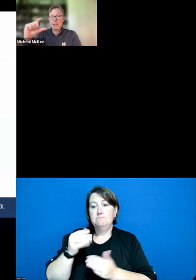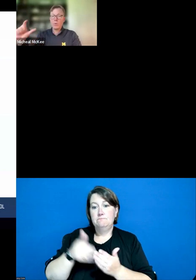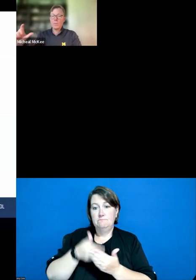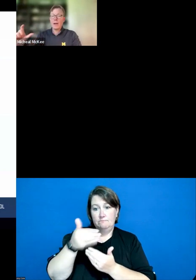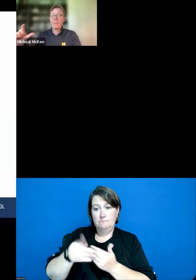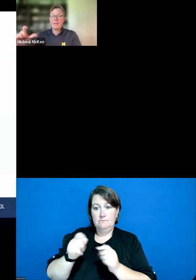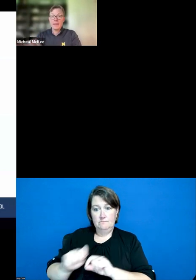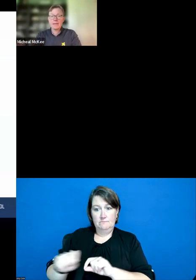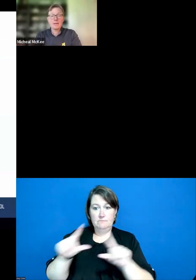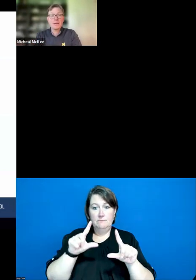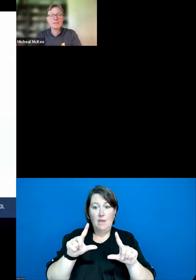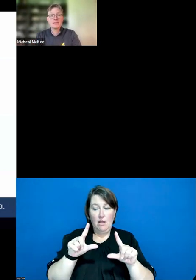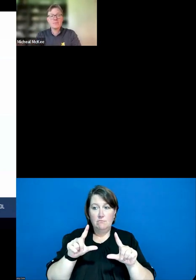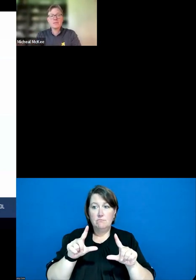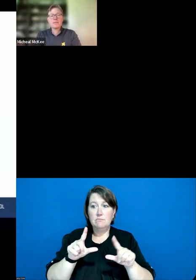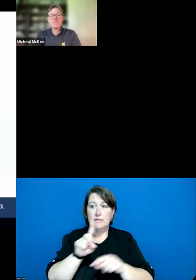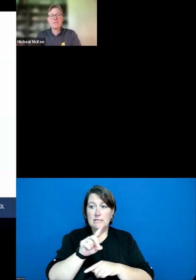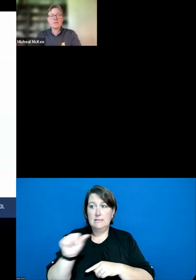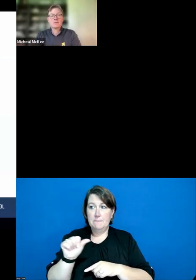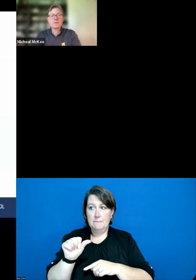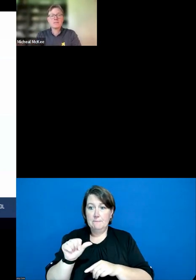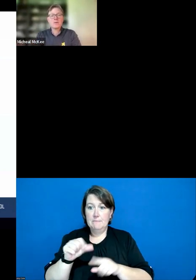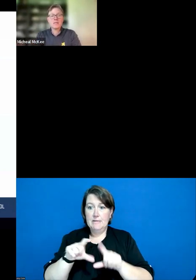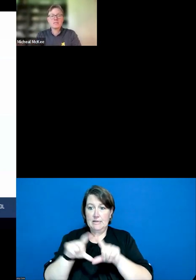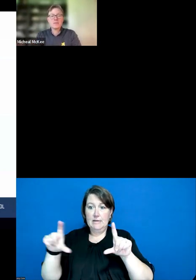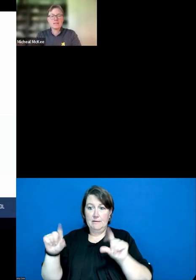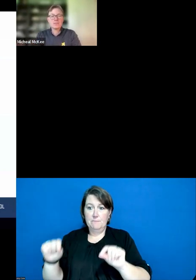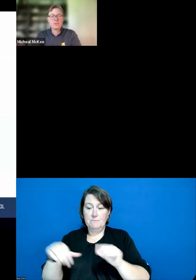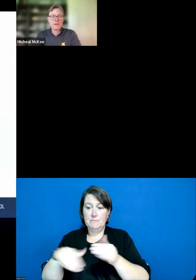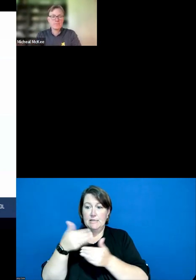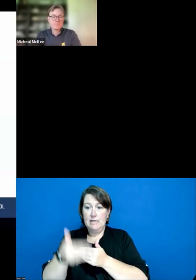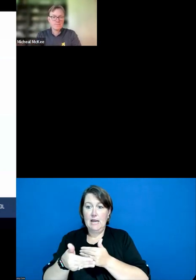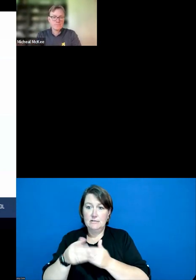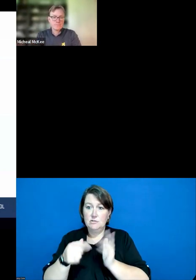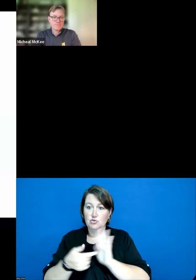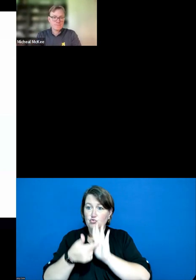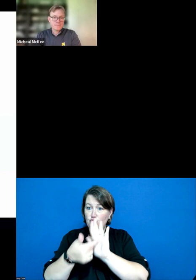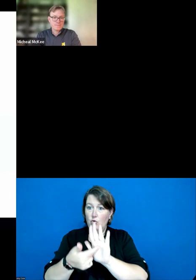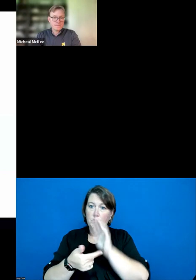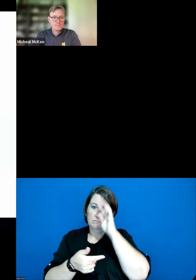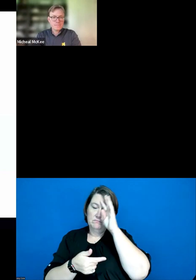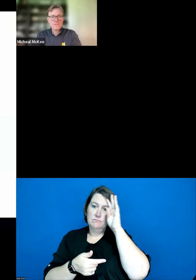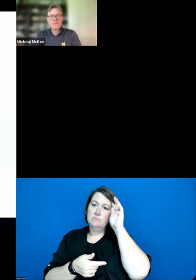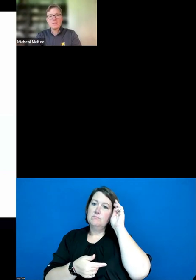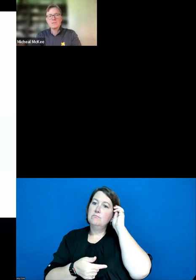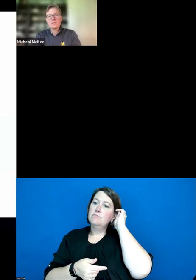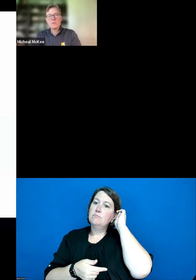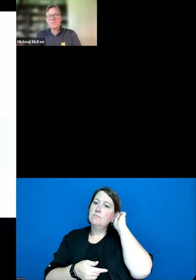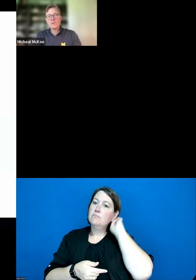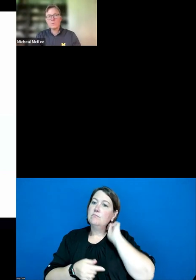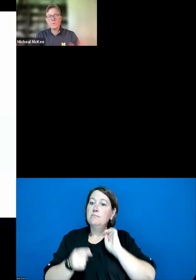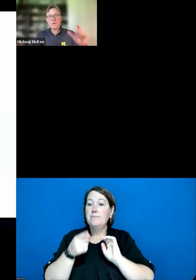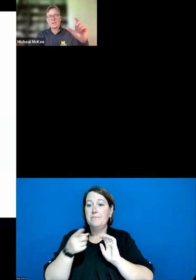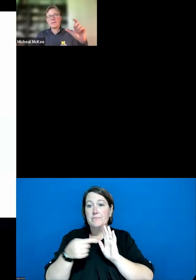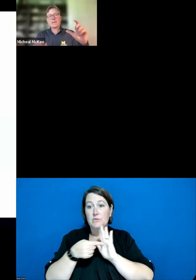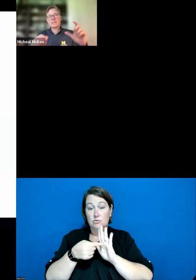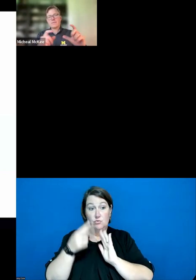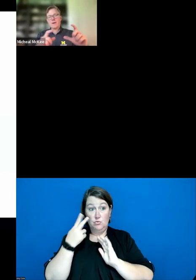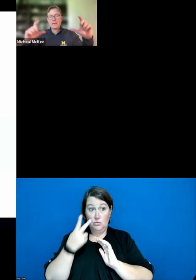it will populate a disability field. So let's go to the next slide to show that. So if you look at the next slide,